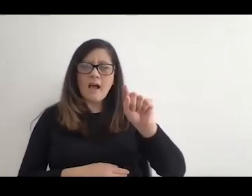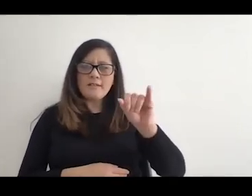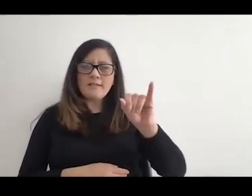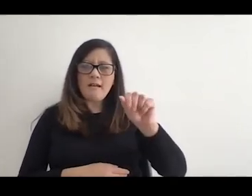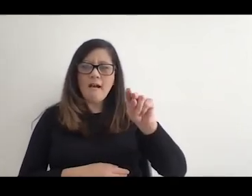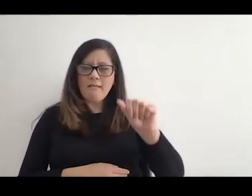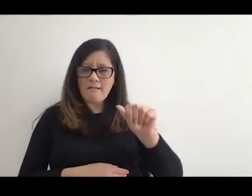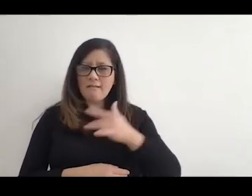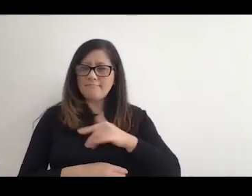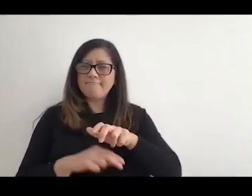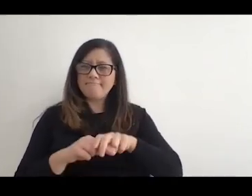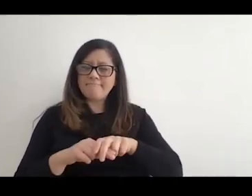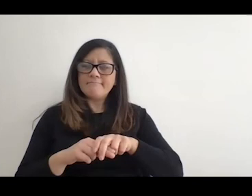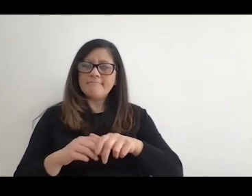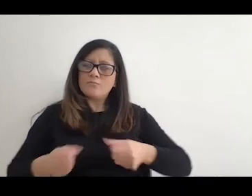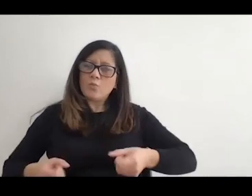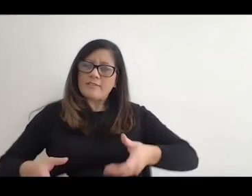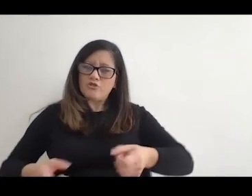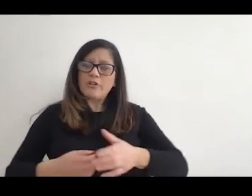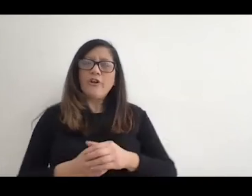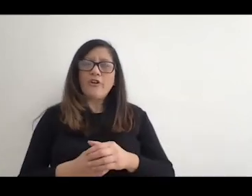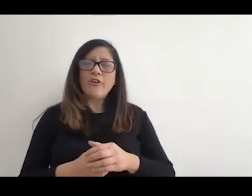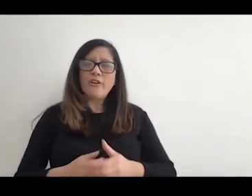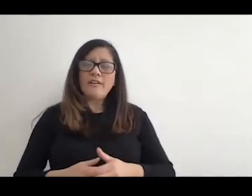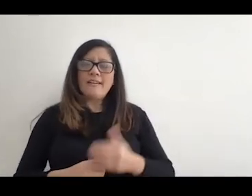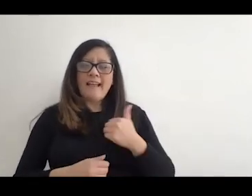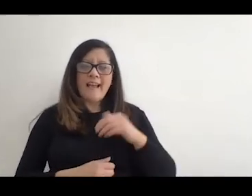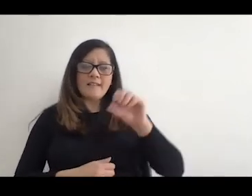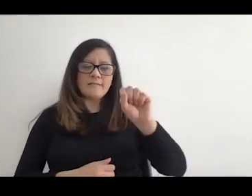Tatiana lives with spina bifida. She is an ambulatory wheelchair user,